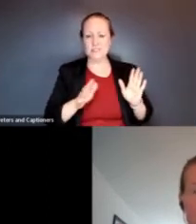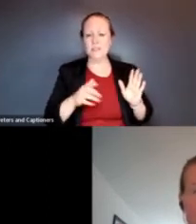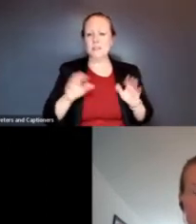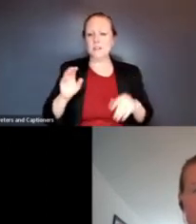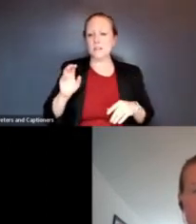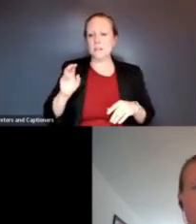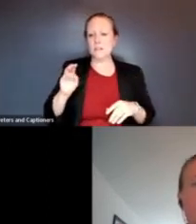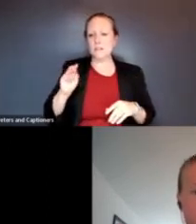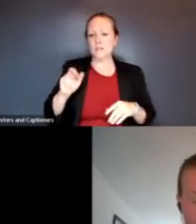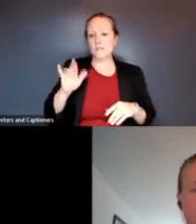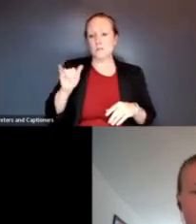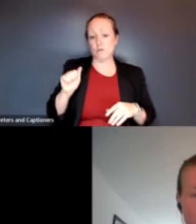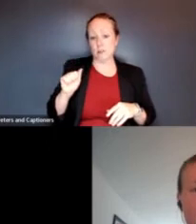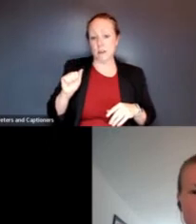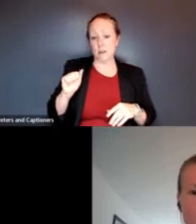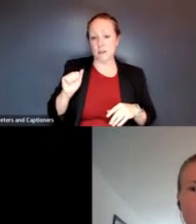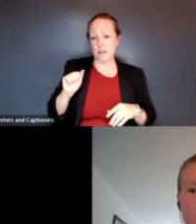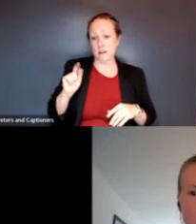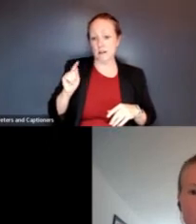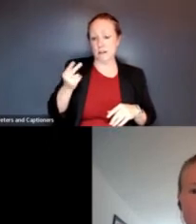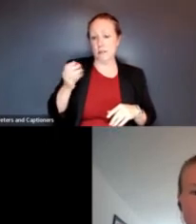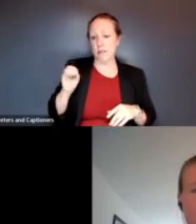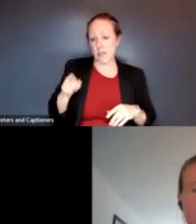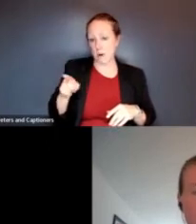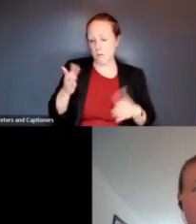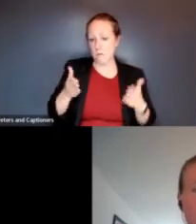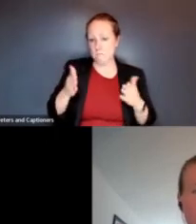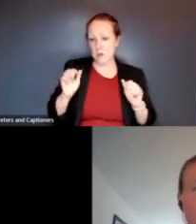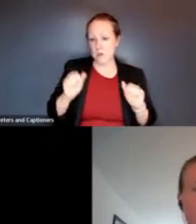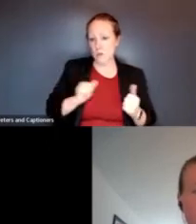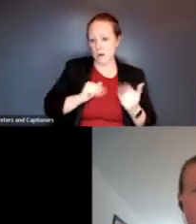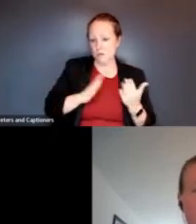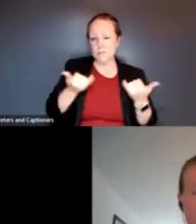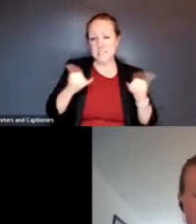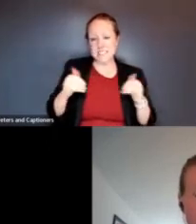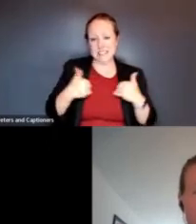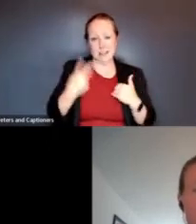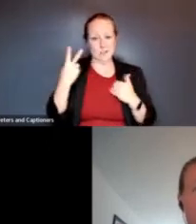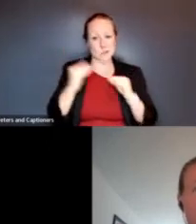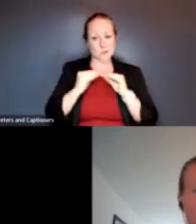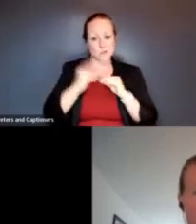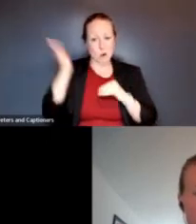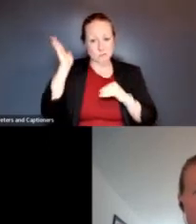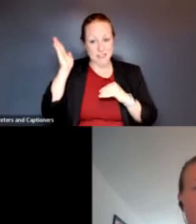might be able to address some of those. We still have two more presenters I want you guys to hear from and then if we have